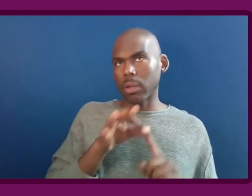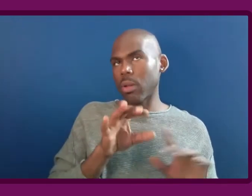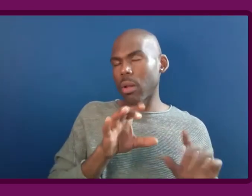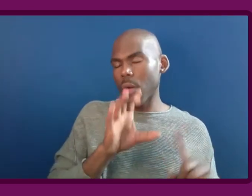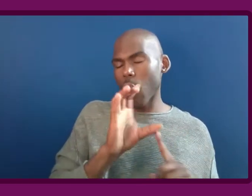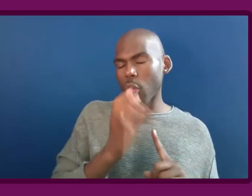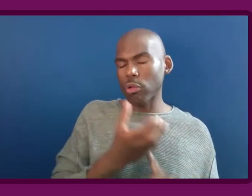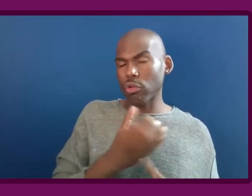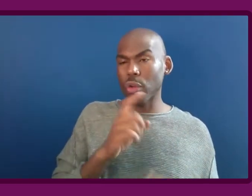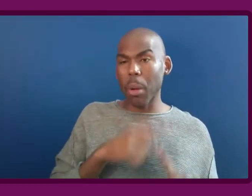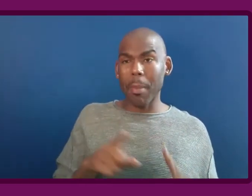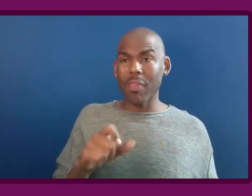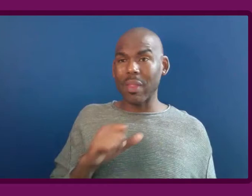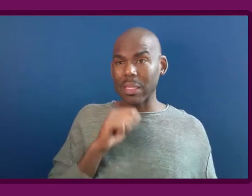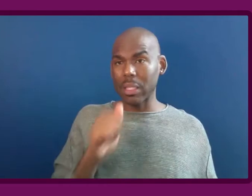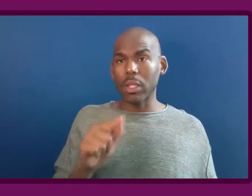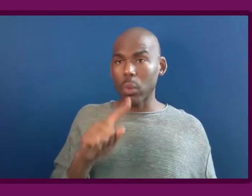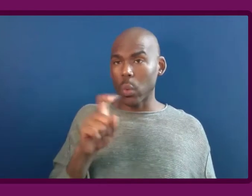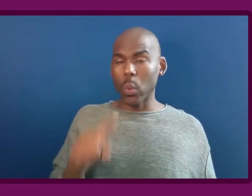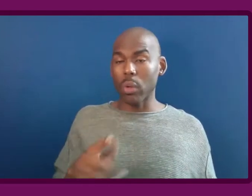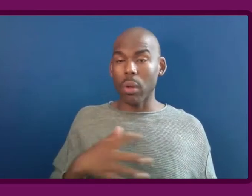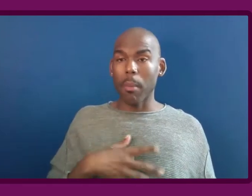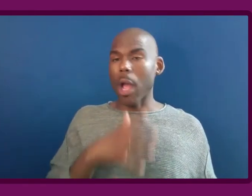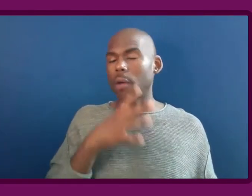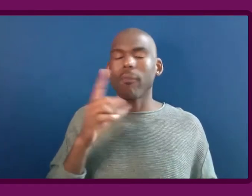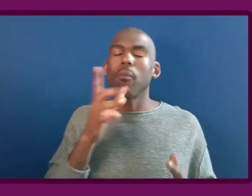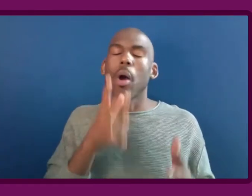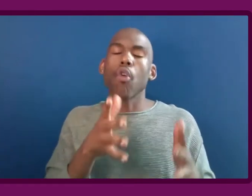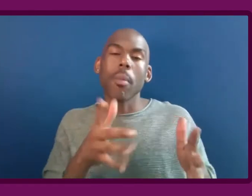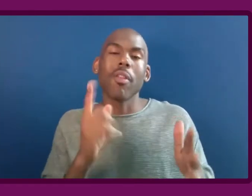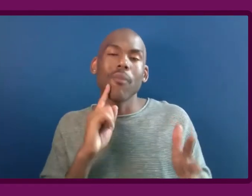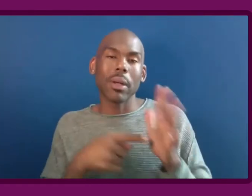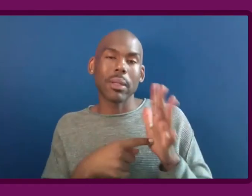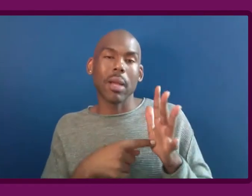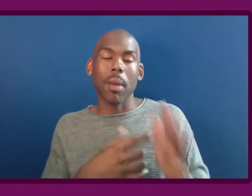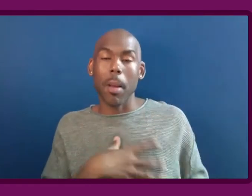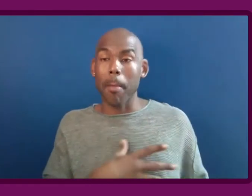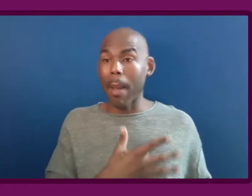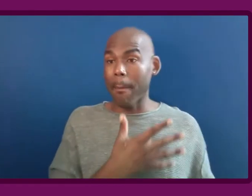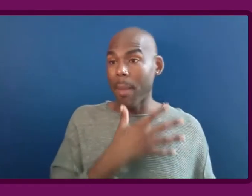on culture as well, they didn't question their ... My grandma for example. My mom would never